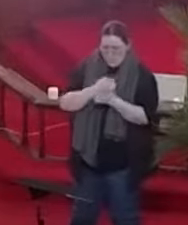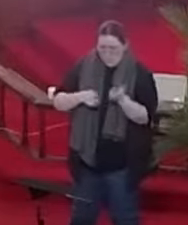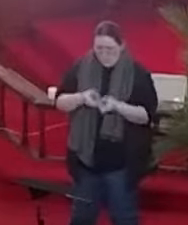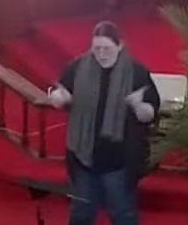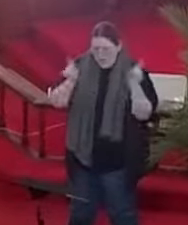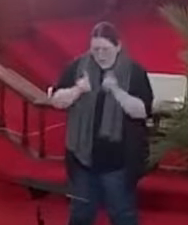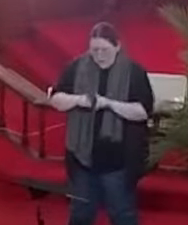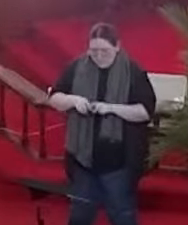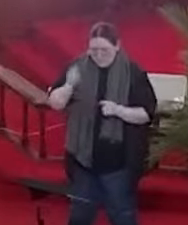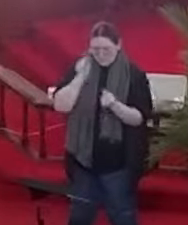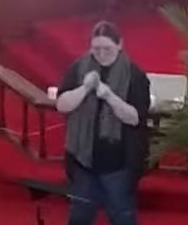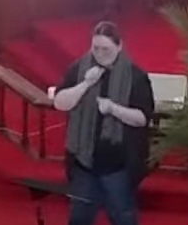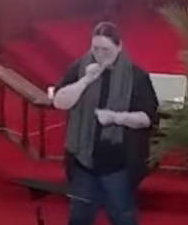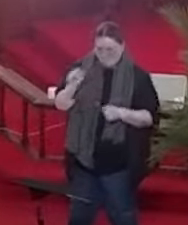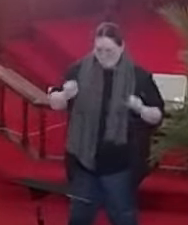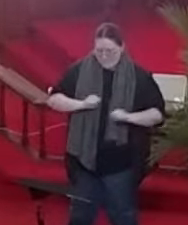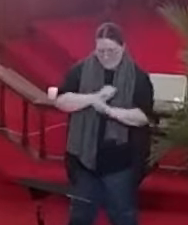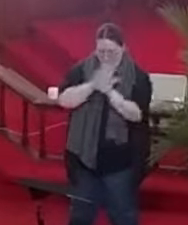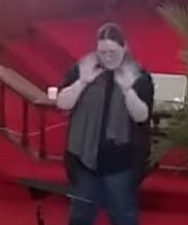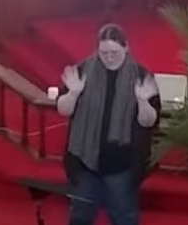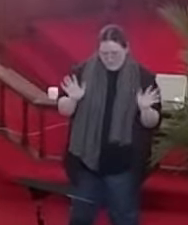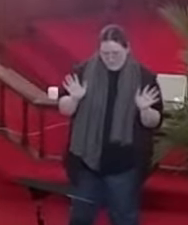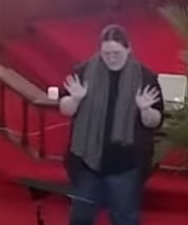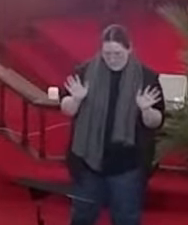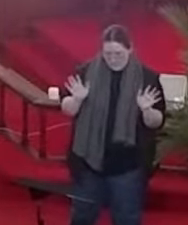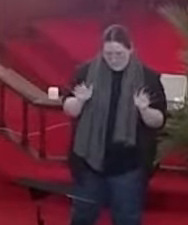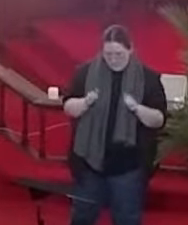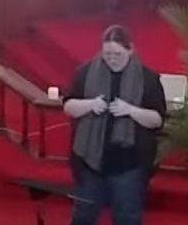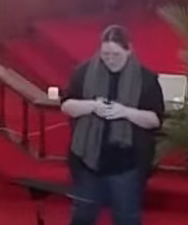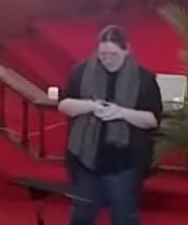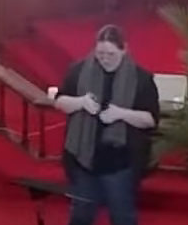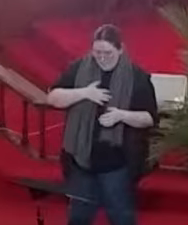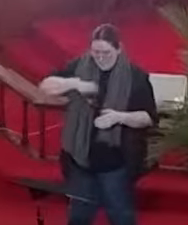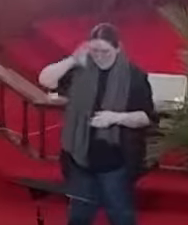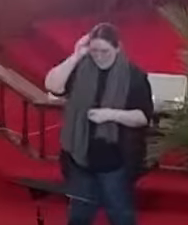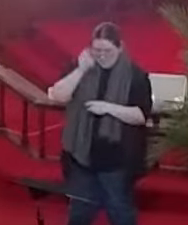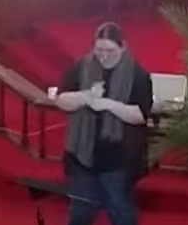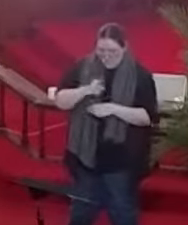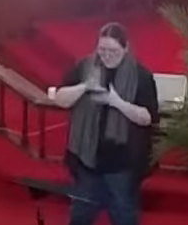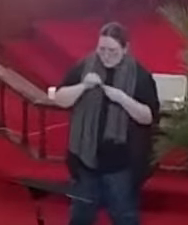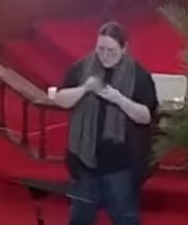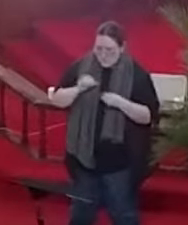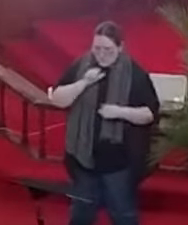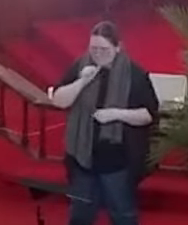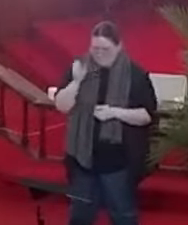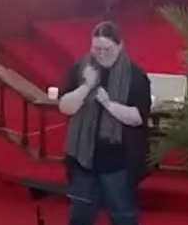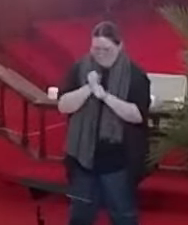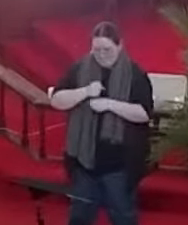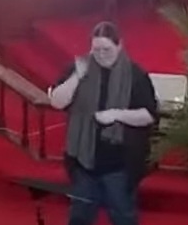What exactly happened is unclear. My brother's version didn't make much sense,